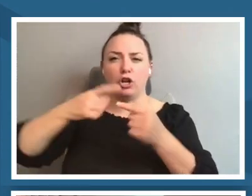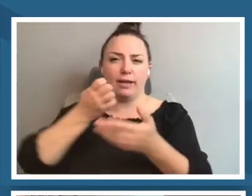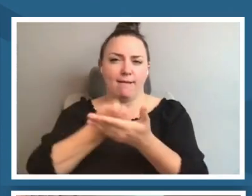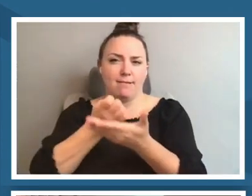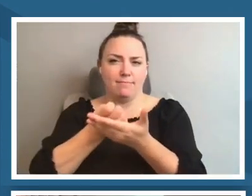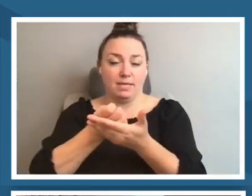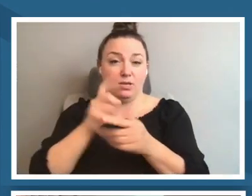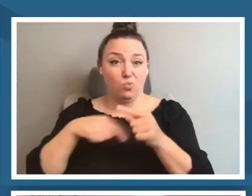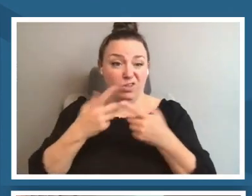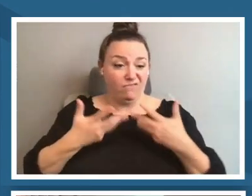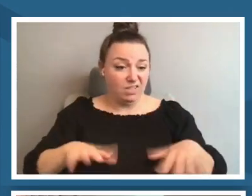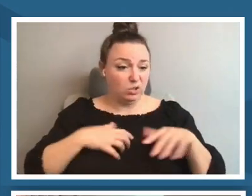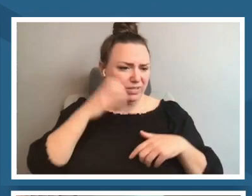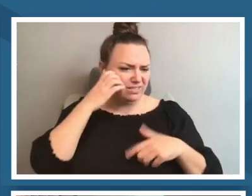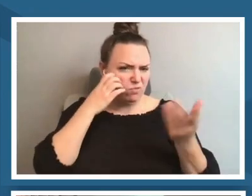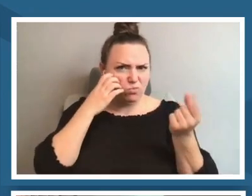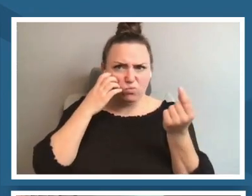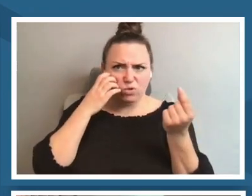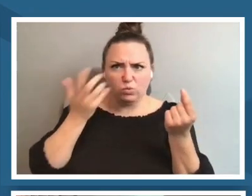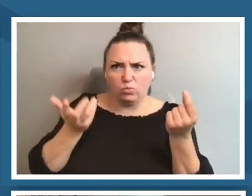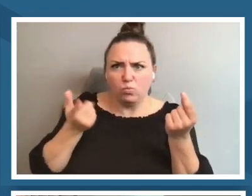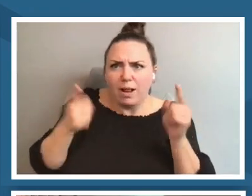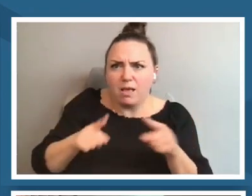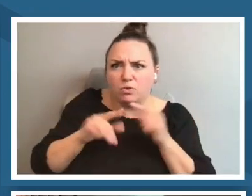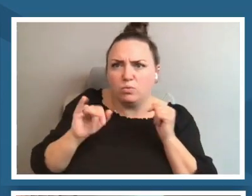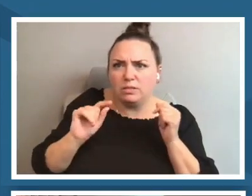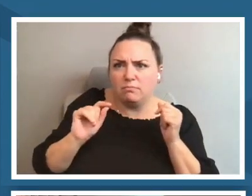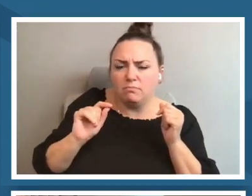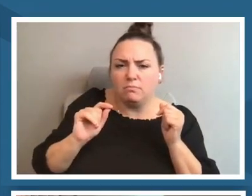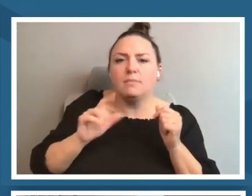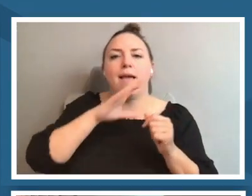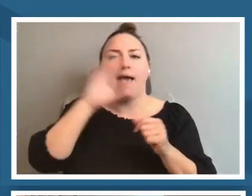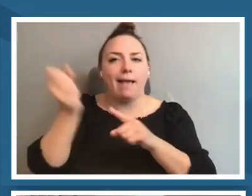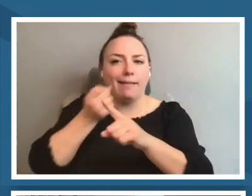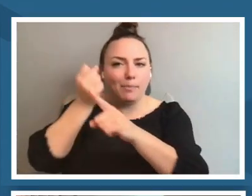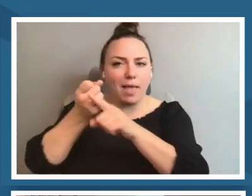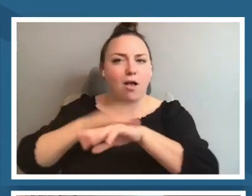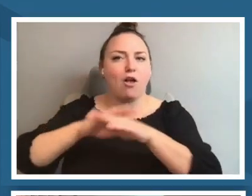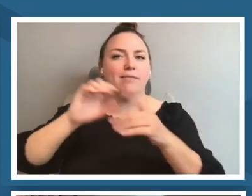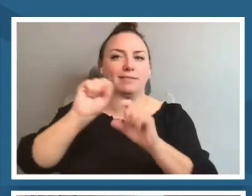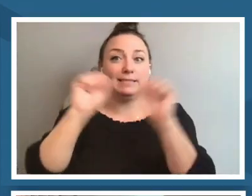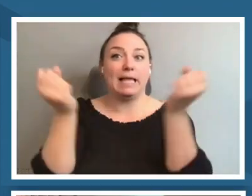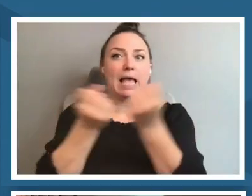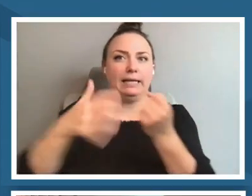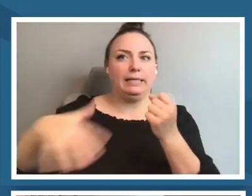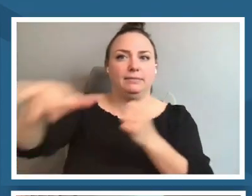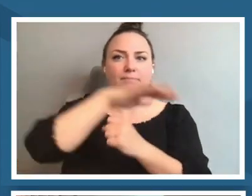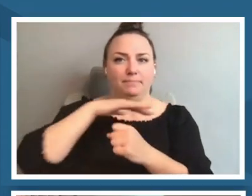as well as the impact on society and so